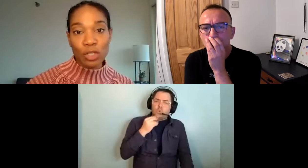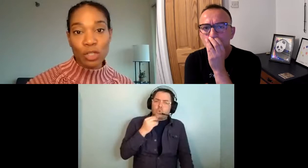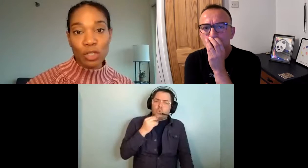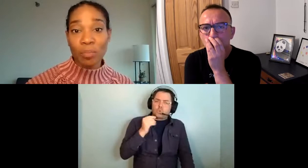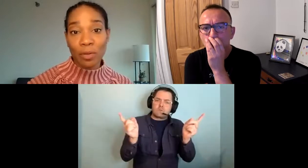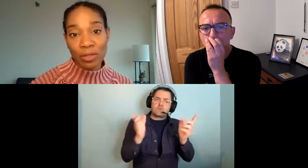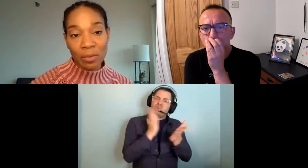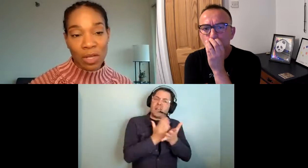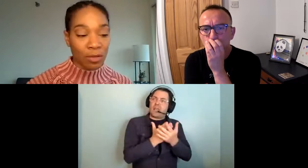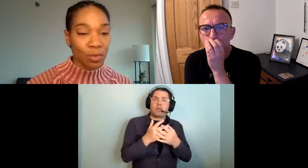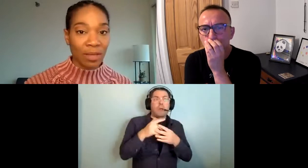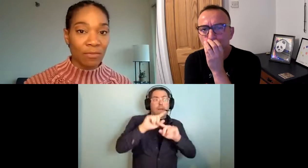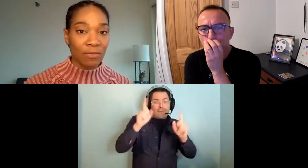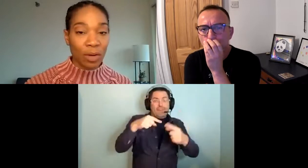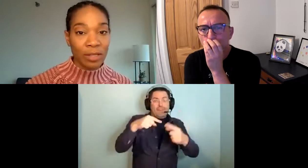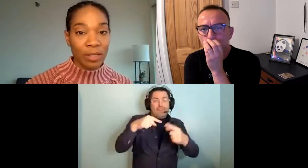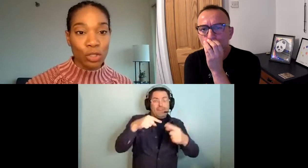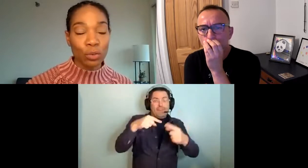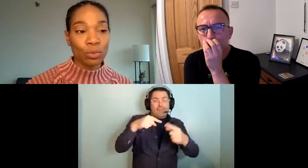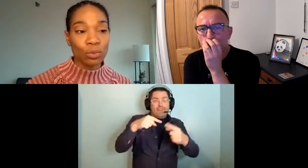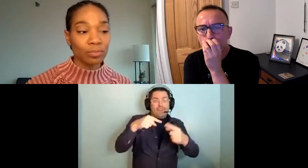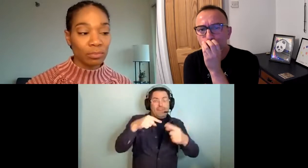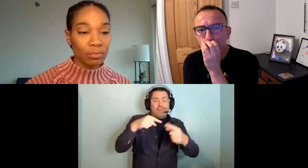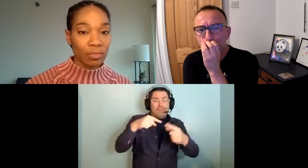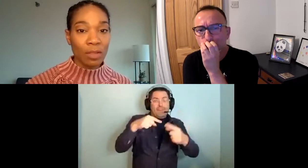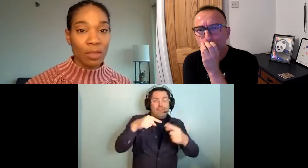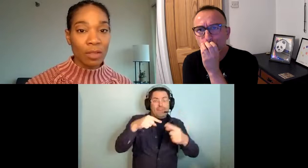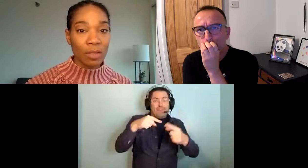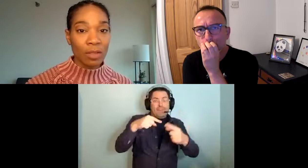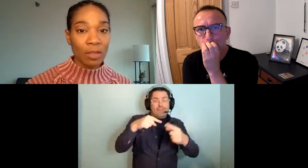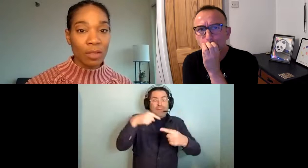stories are left out again because they are not part of